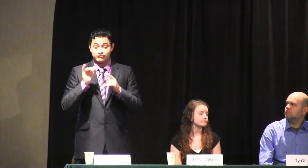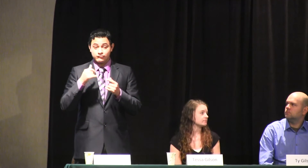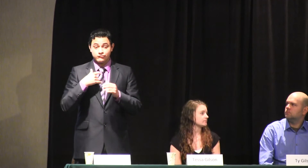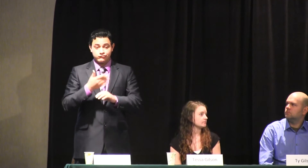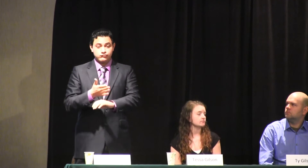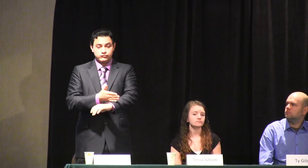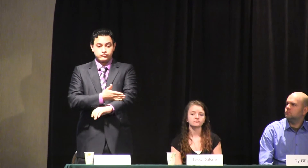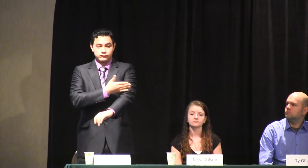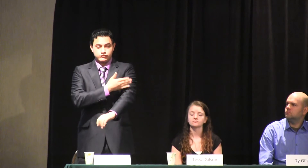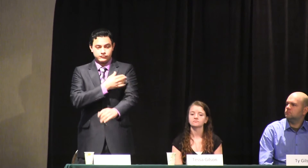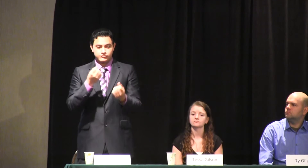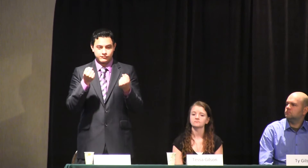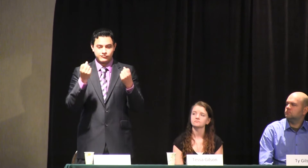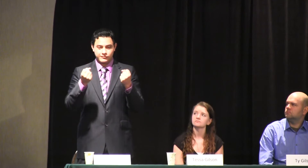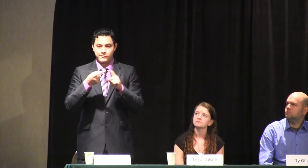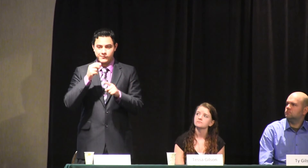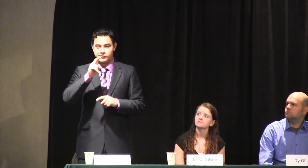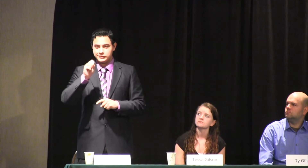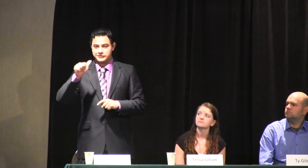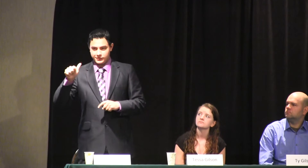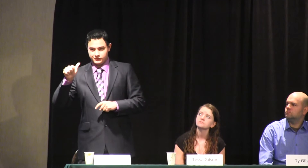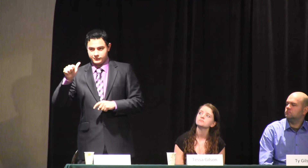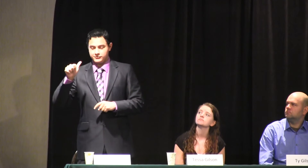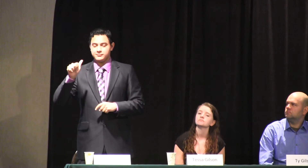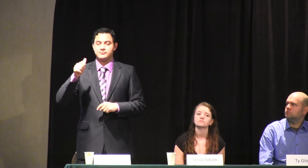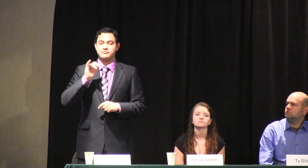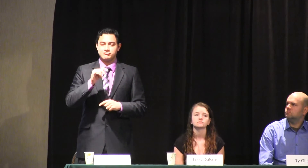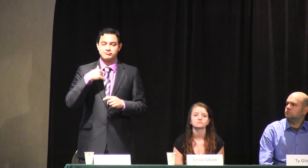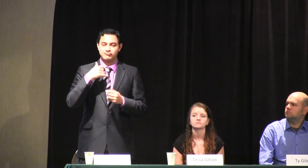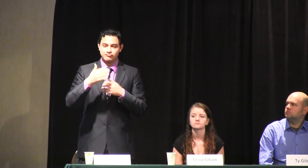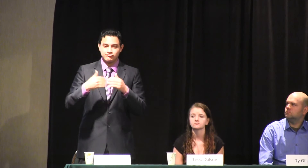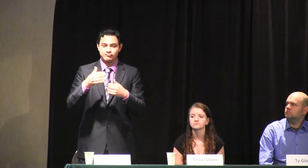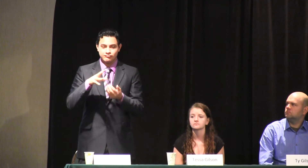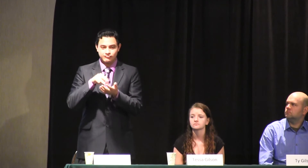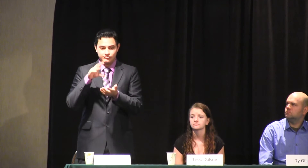but I was able to improve over time with my signing.